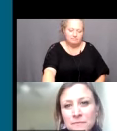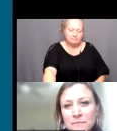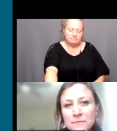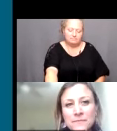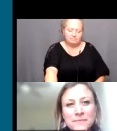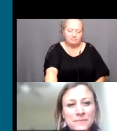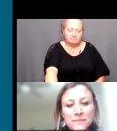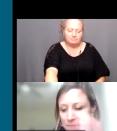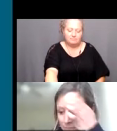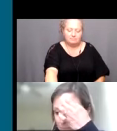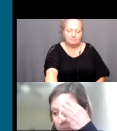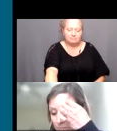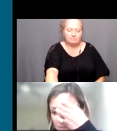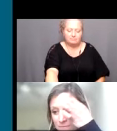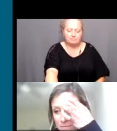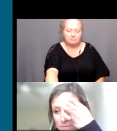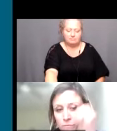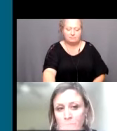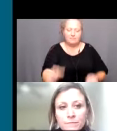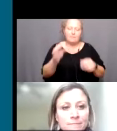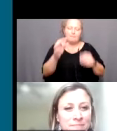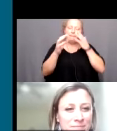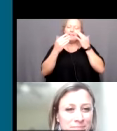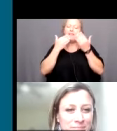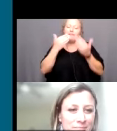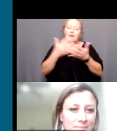Thank you so much, secretary for providing those very